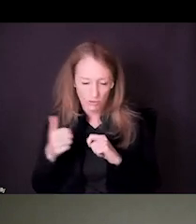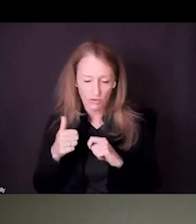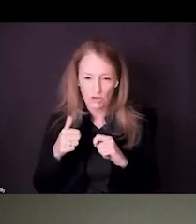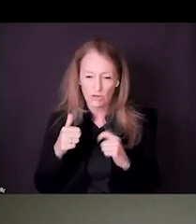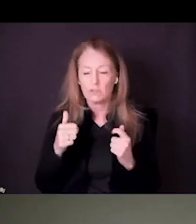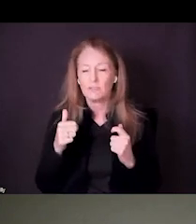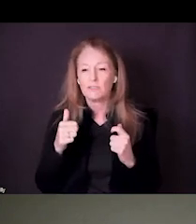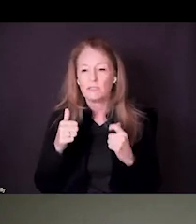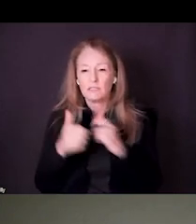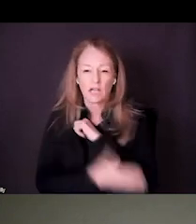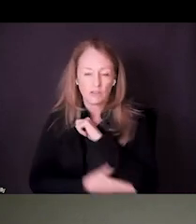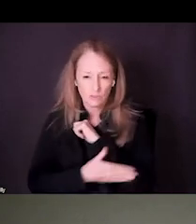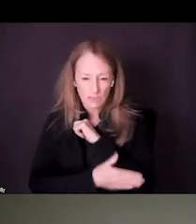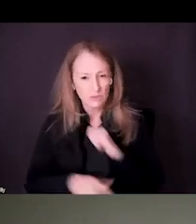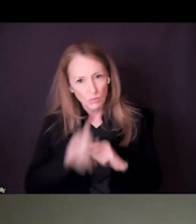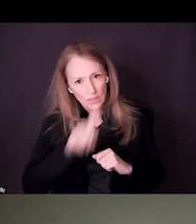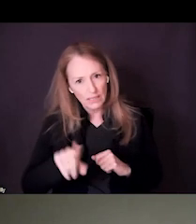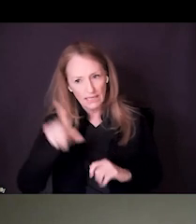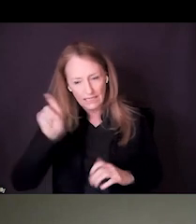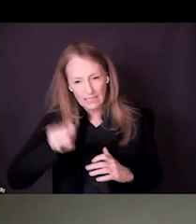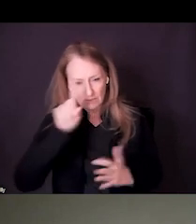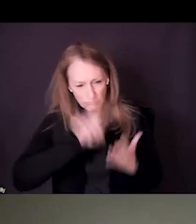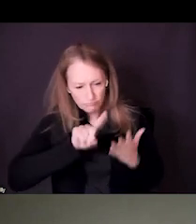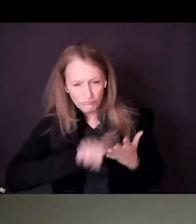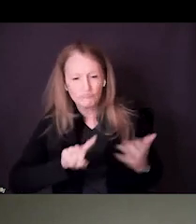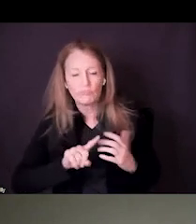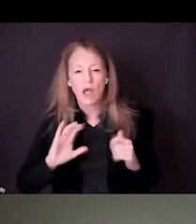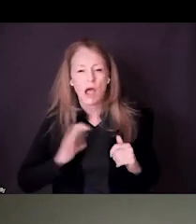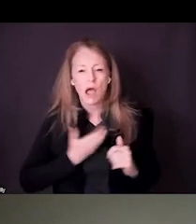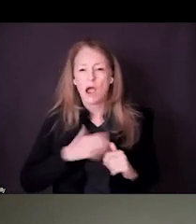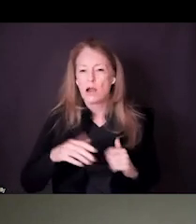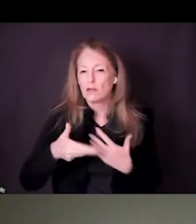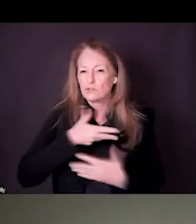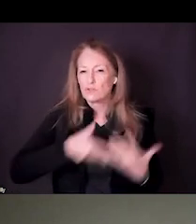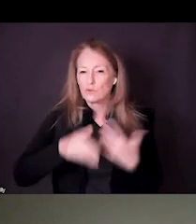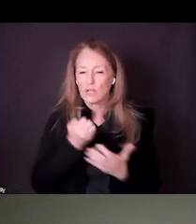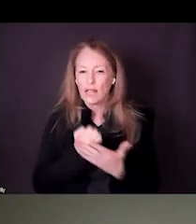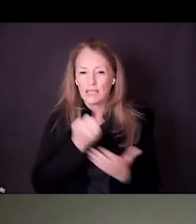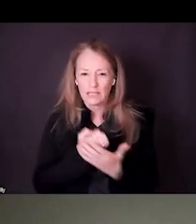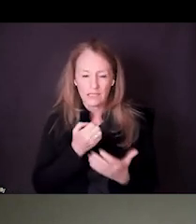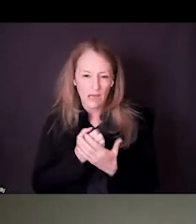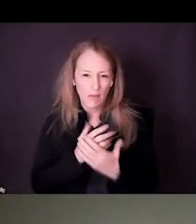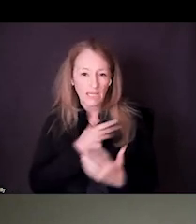AN INVESTMENT IN SOCIAL, ECONOMIC AND HEALTH SYSTEM SO WE CAN